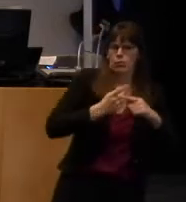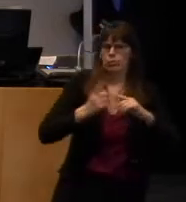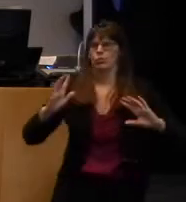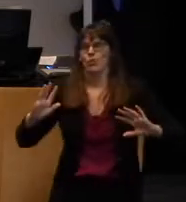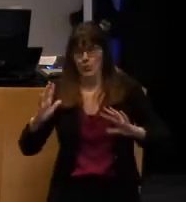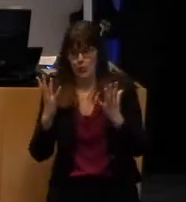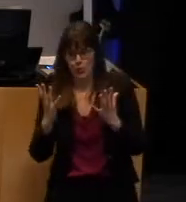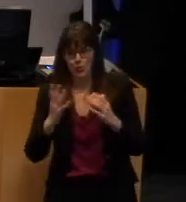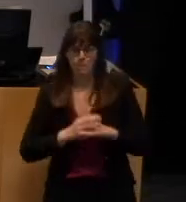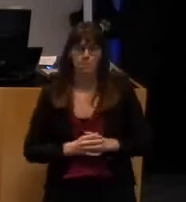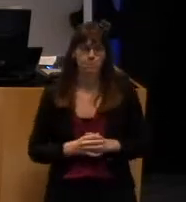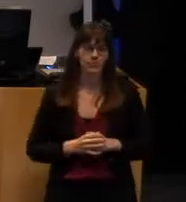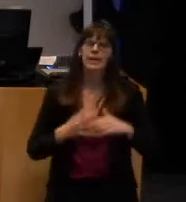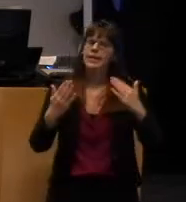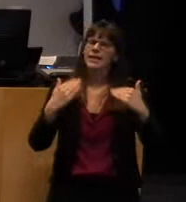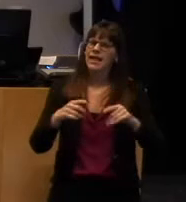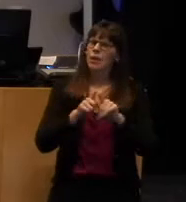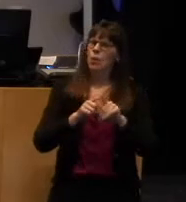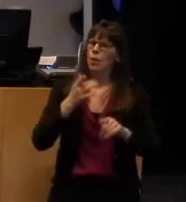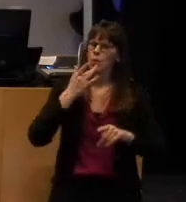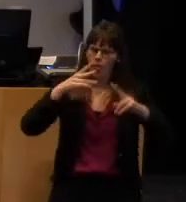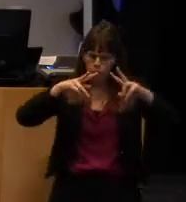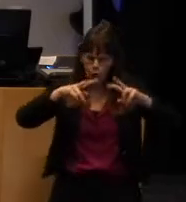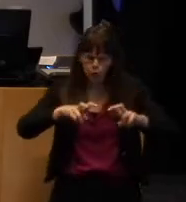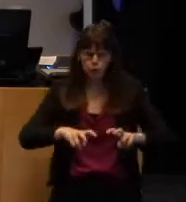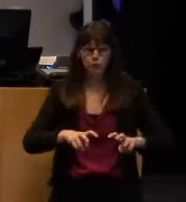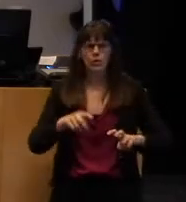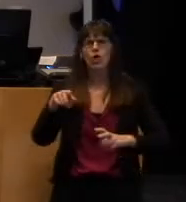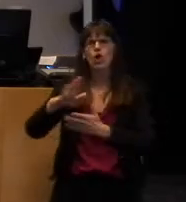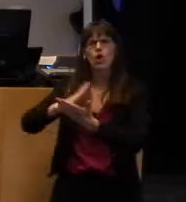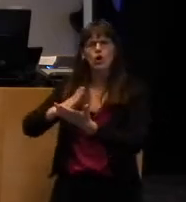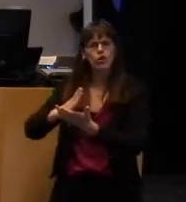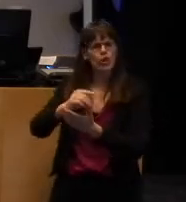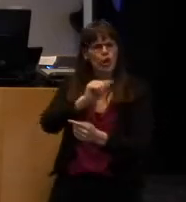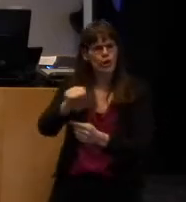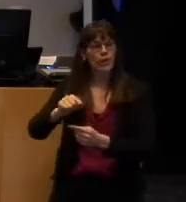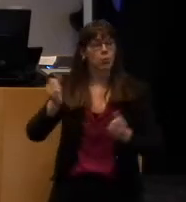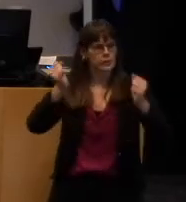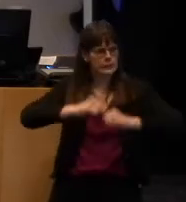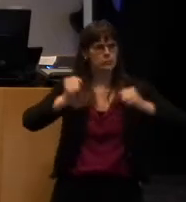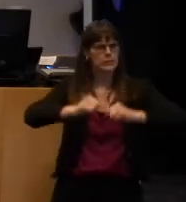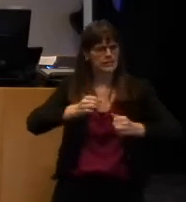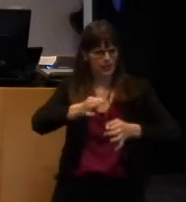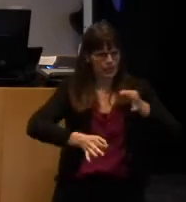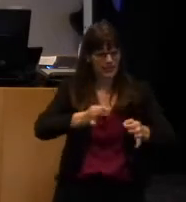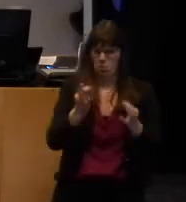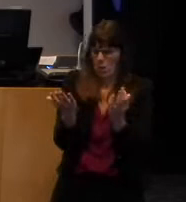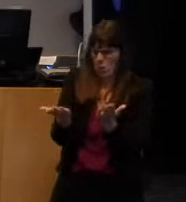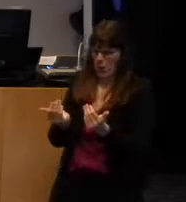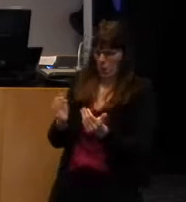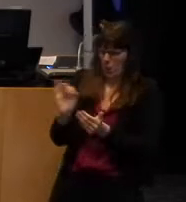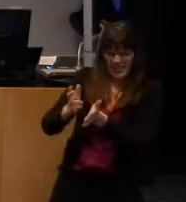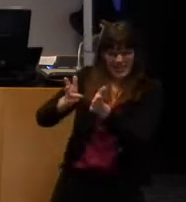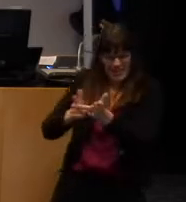And then it also wants to investigate what motivates interpreters’ decision making process and their linguistic choices.